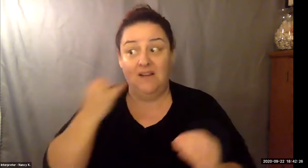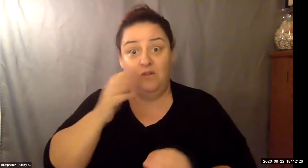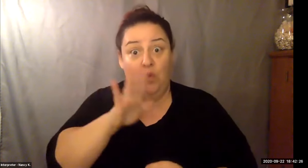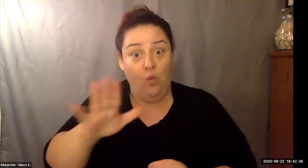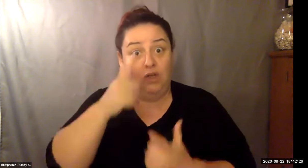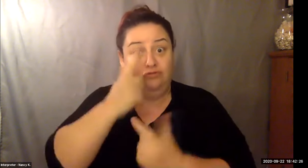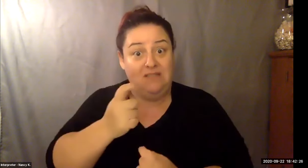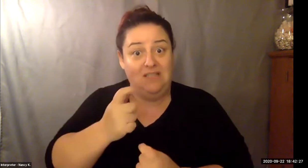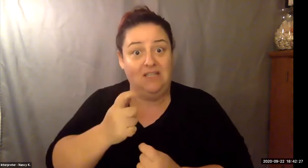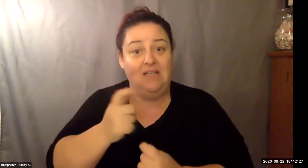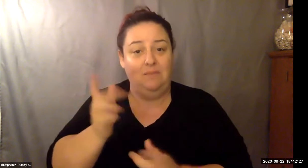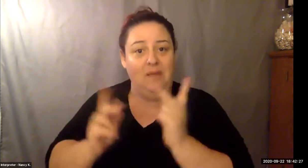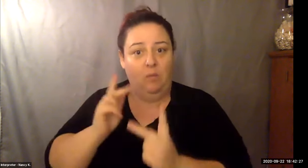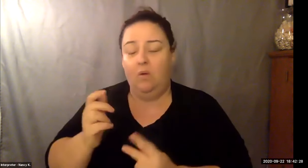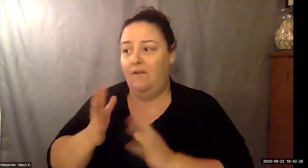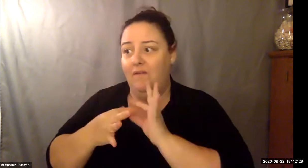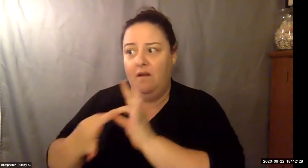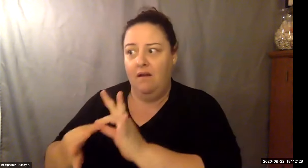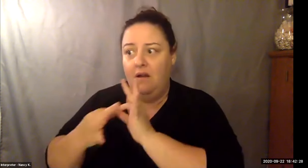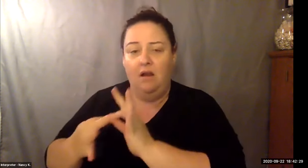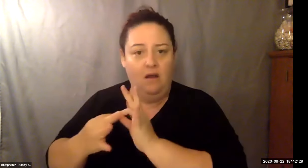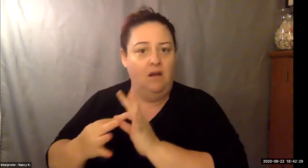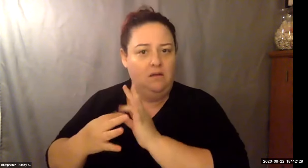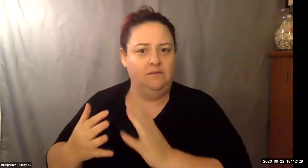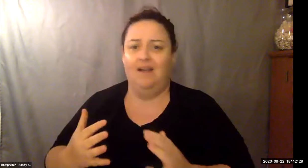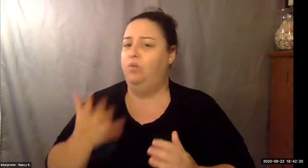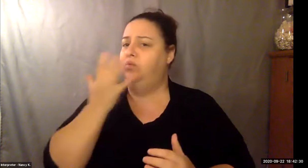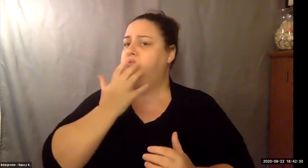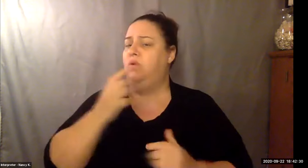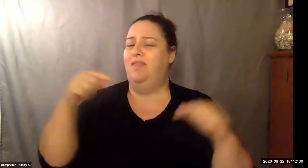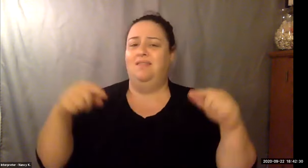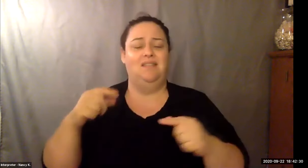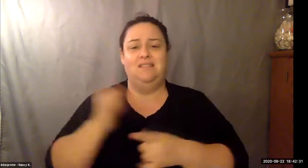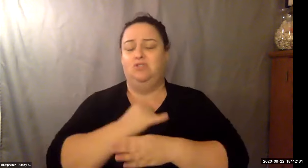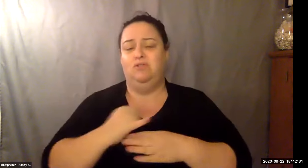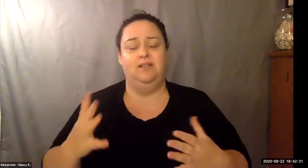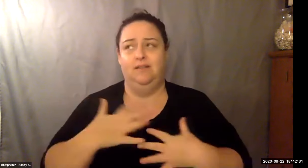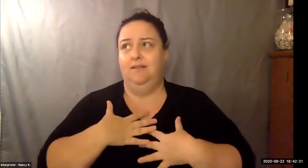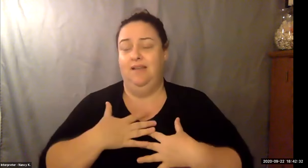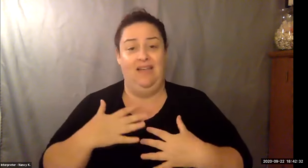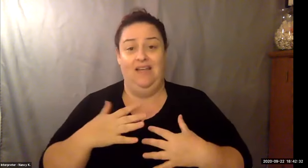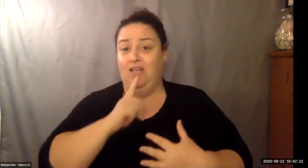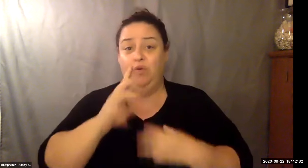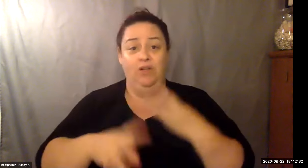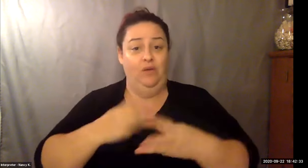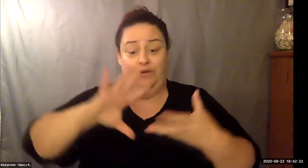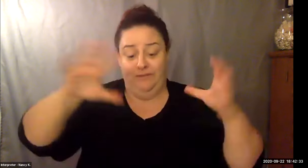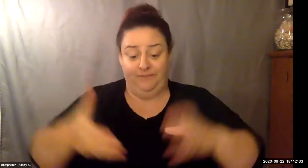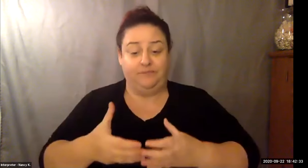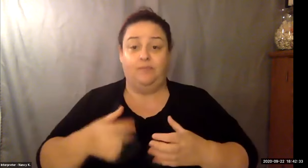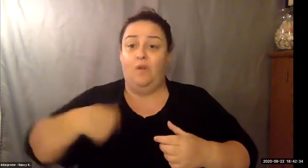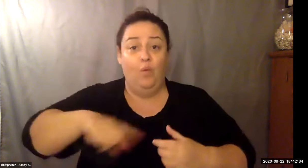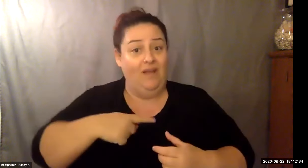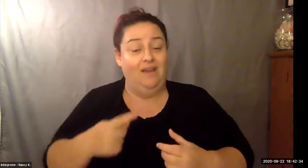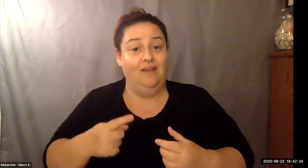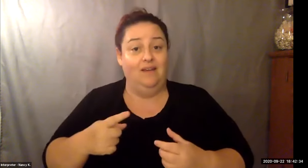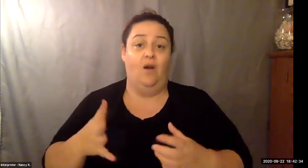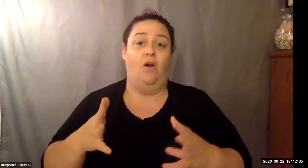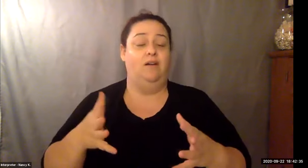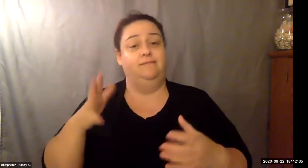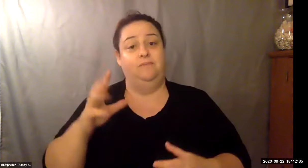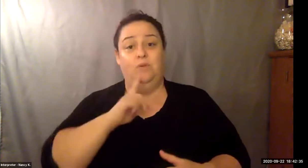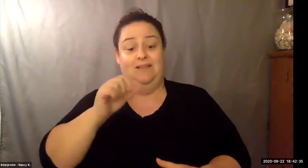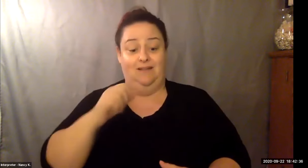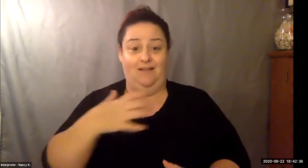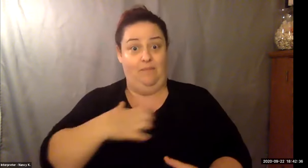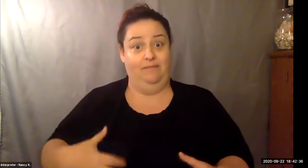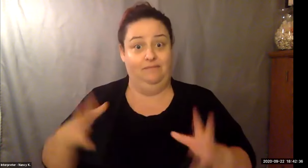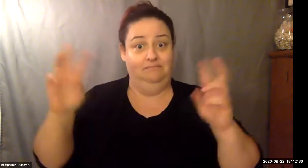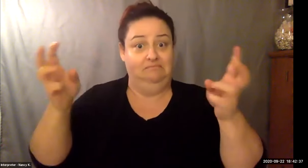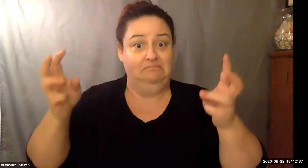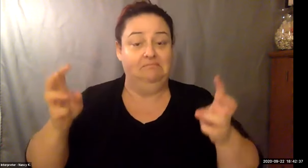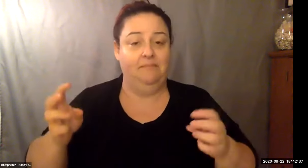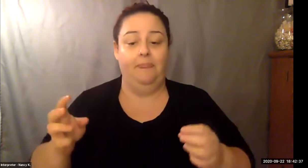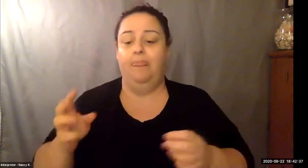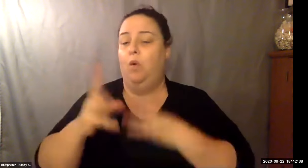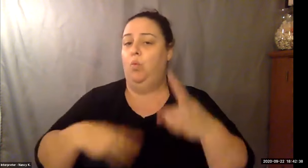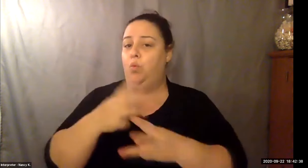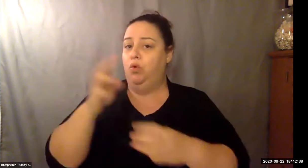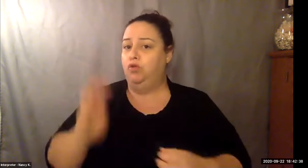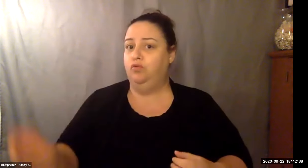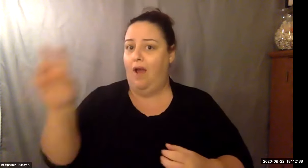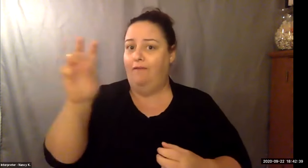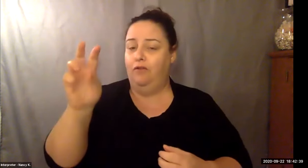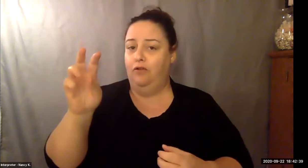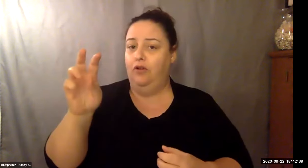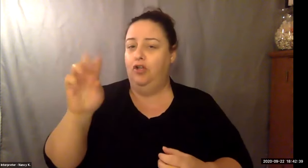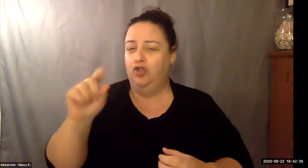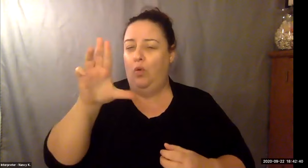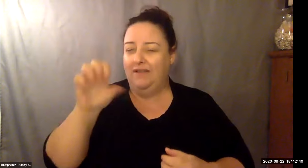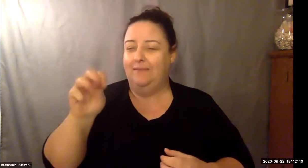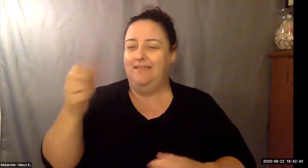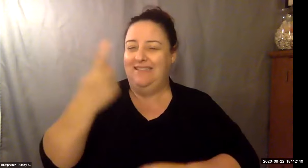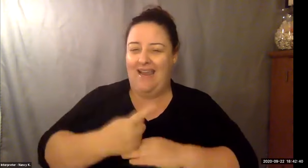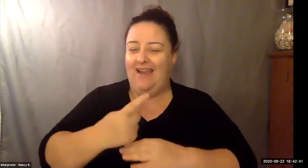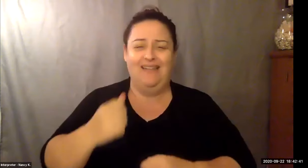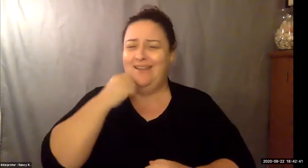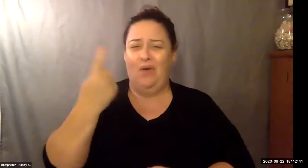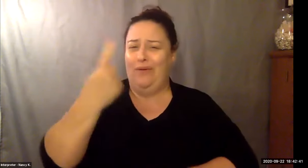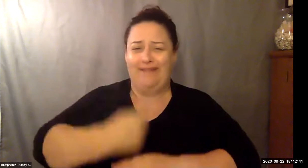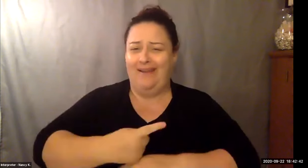Keith Wolling: And you don't want to be at 40 go Wish I woulda shoulda coulda or any you're in a position that you hate, I will tell you in 43 years and hospitality industry. I never hated once going to work with a tough days. You bet they were we live through a lot of different things. I remember 911